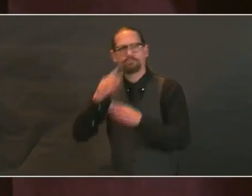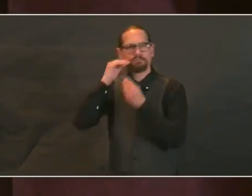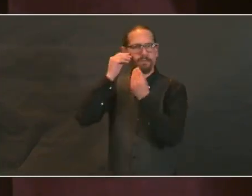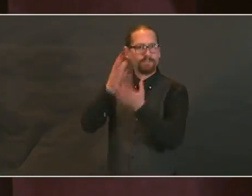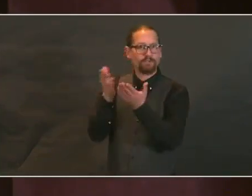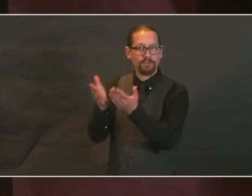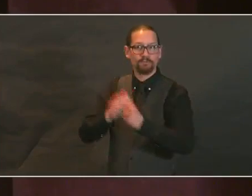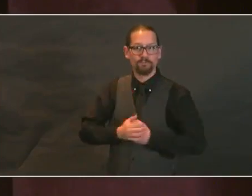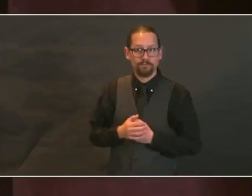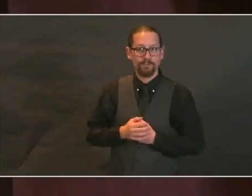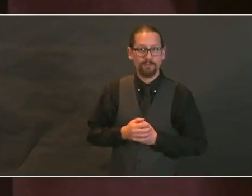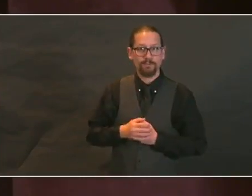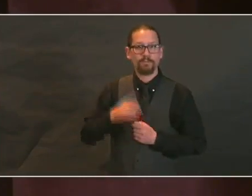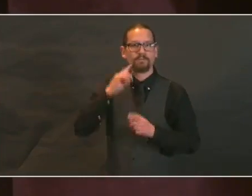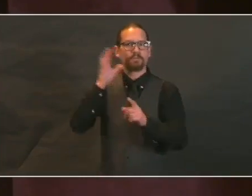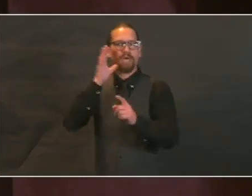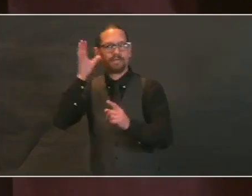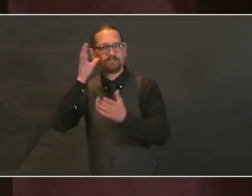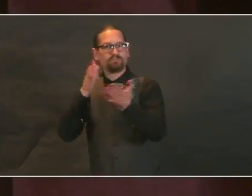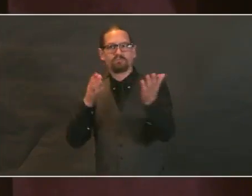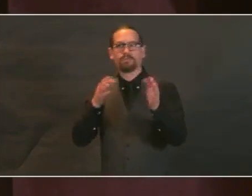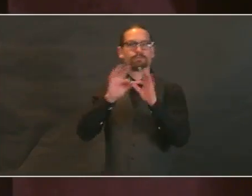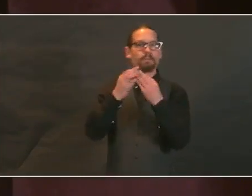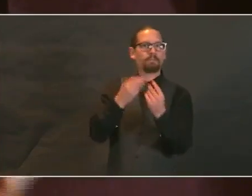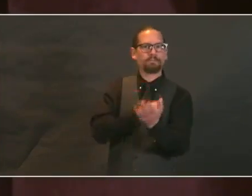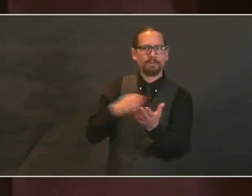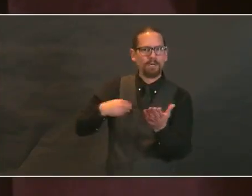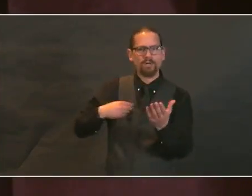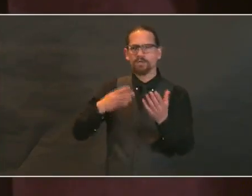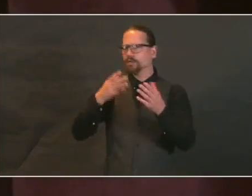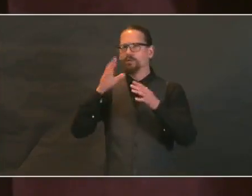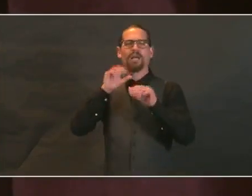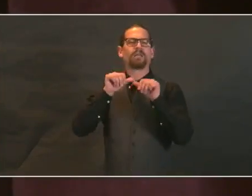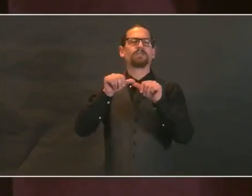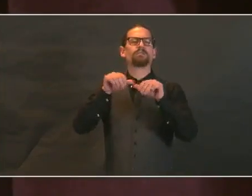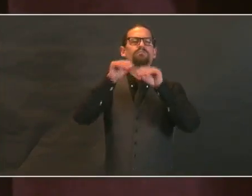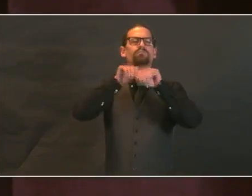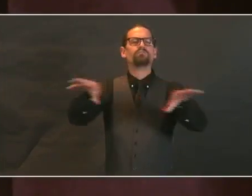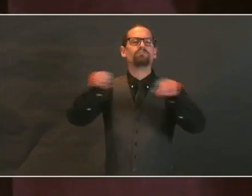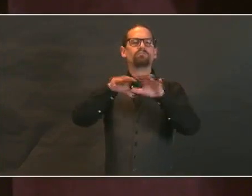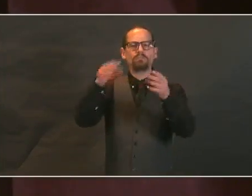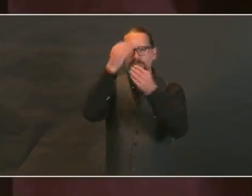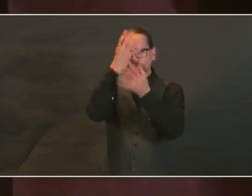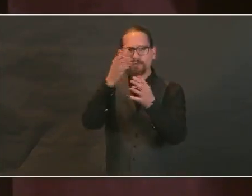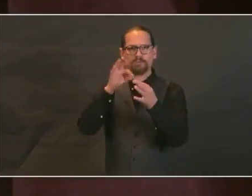AND WE'RE GOING TO CONTINUE WORKING TO GET INFORMATION OUT TO PARENTS AND FAMILIES IN A